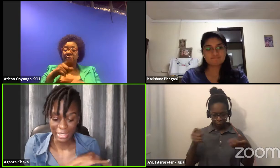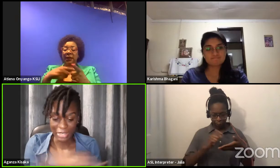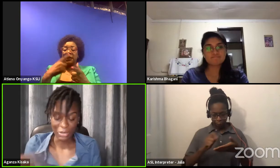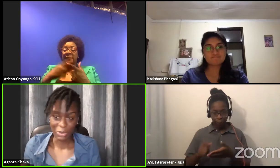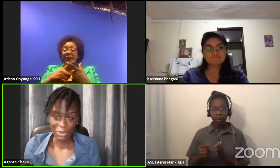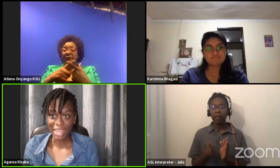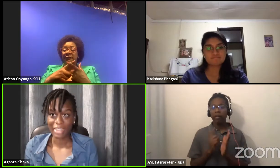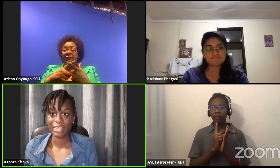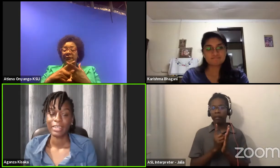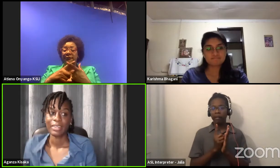and then you go back.